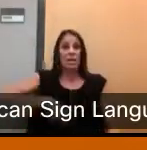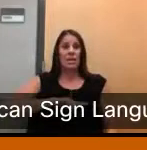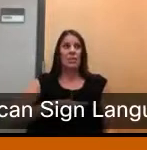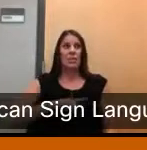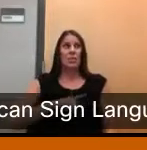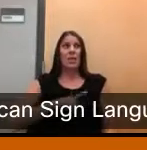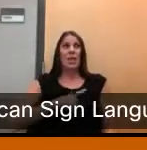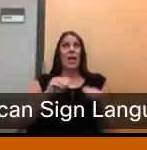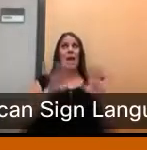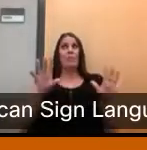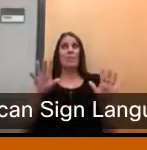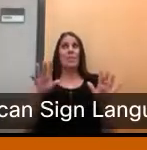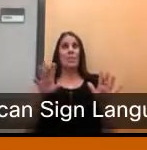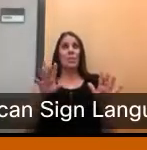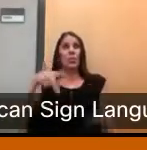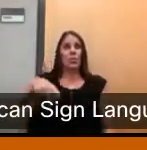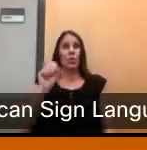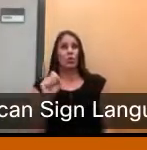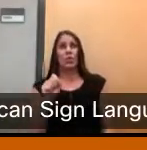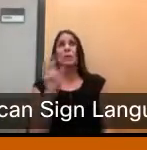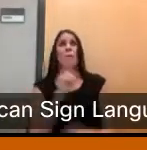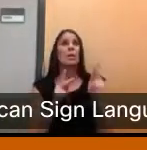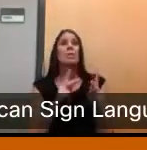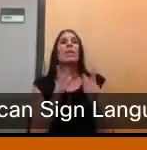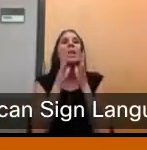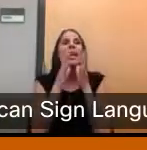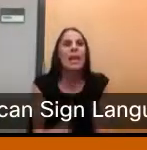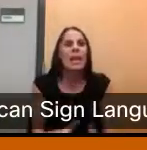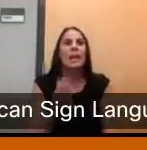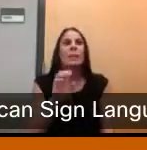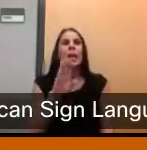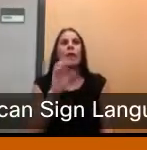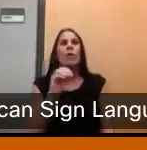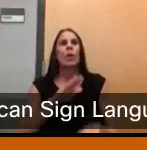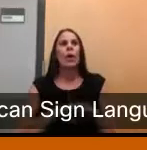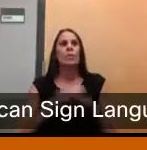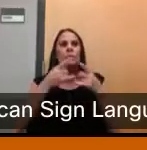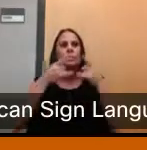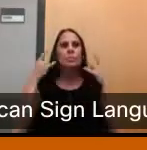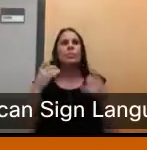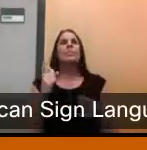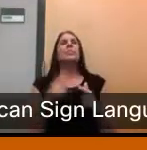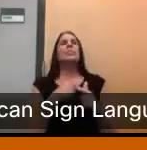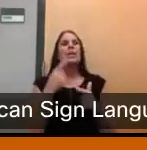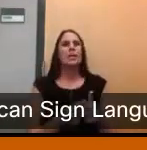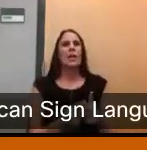this but, like, people are hated being on a face mask and we did the 2 groups and at the end of the 2nd, 1, that my postdocs is like, we're going to stop showing that to